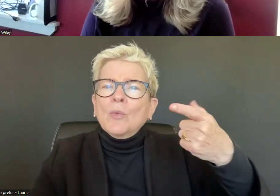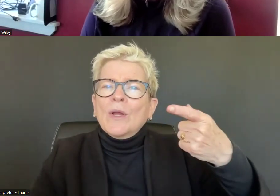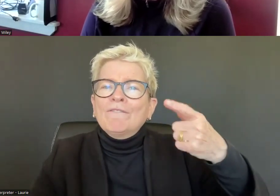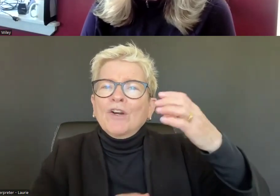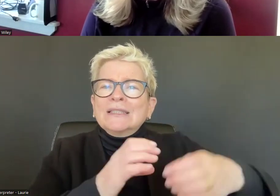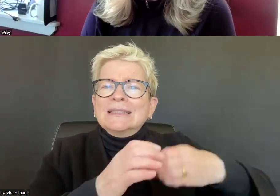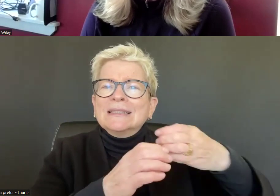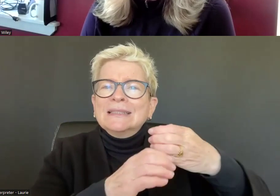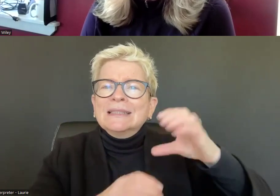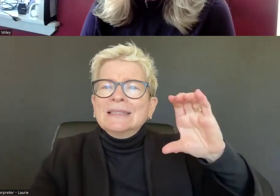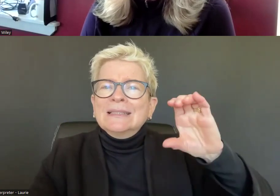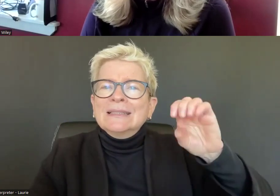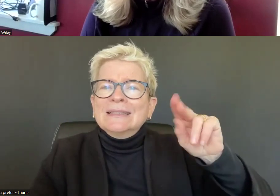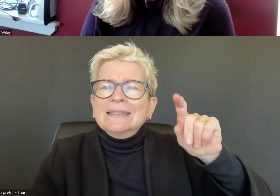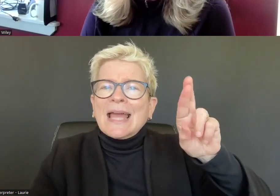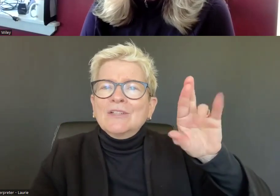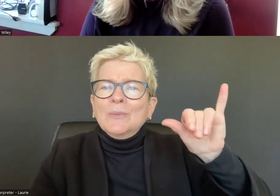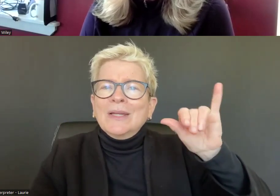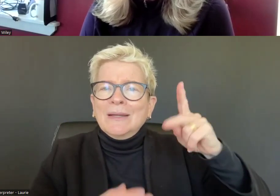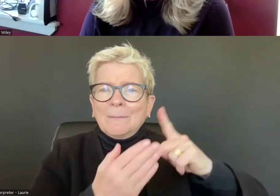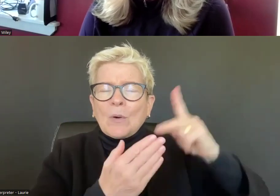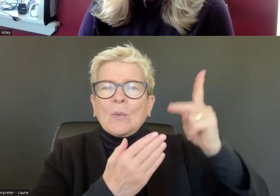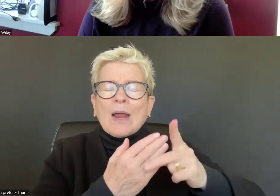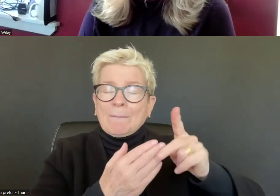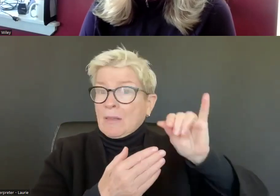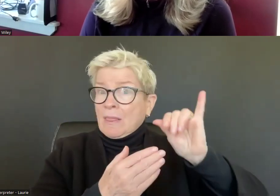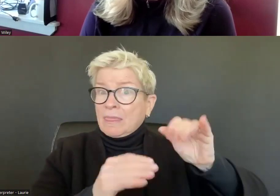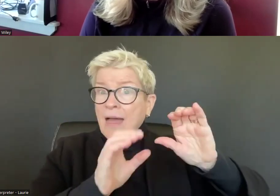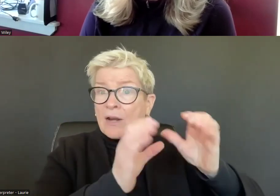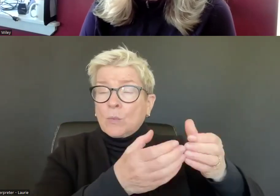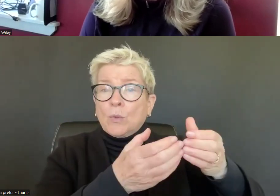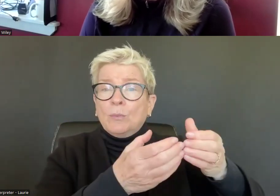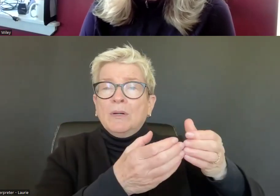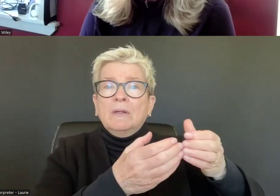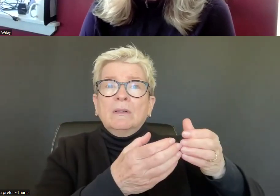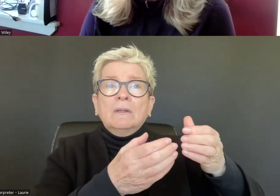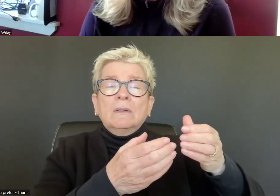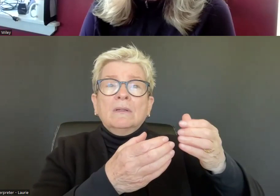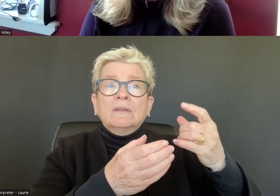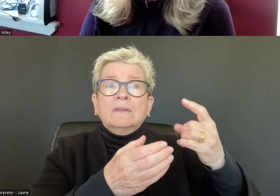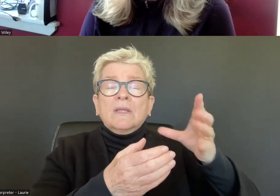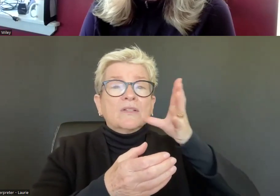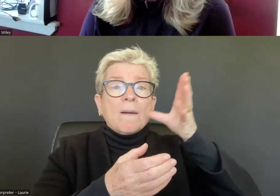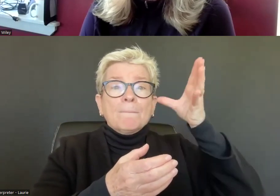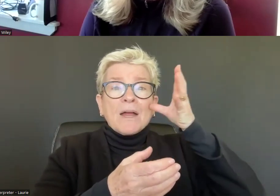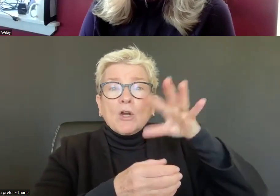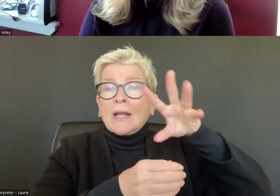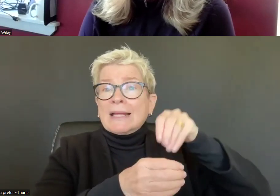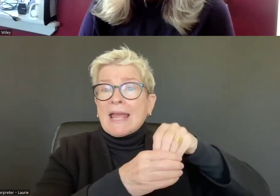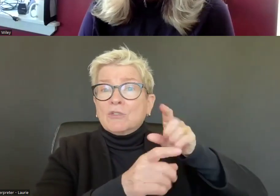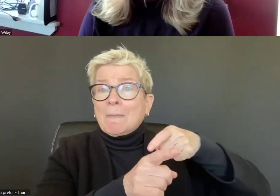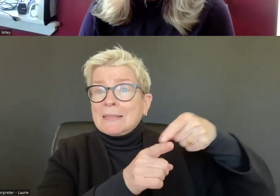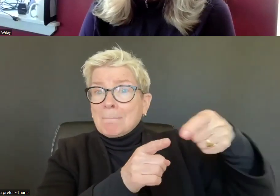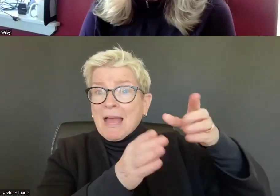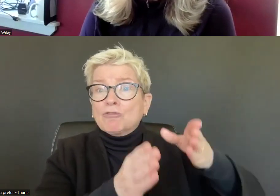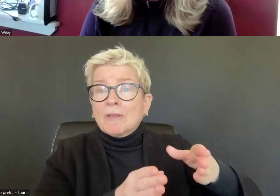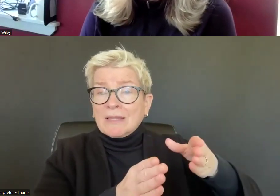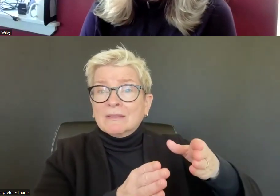group also we actually have someone a parent engagement specialist out of that. And so they